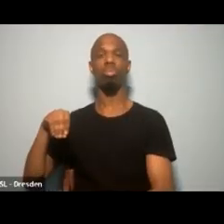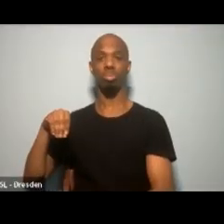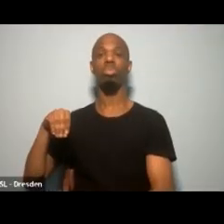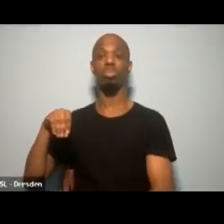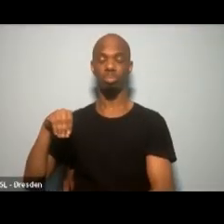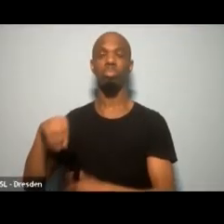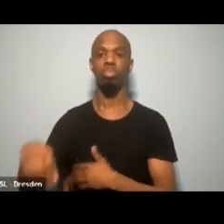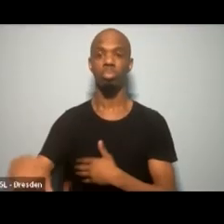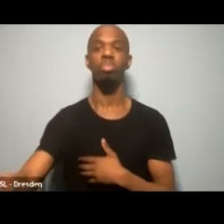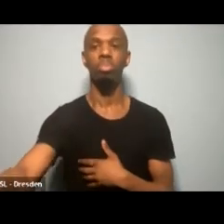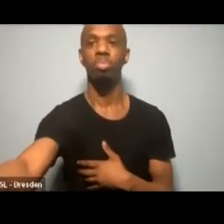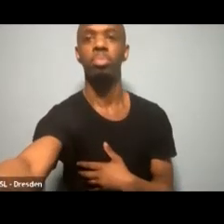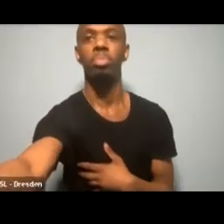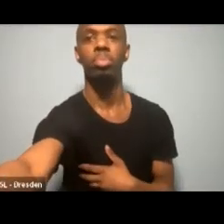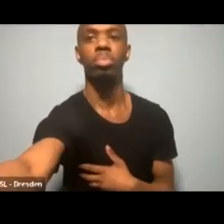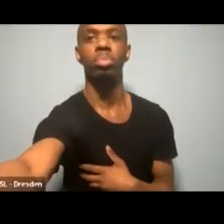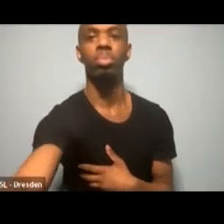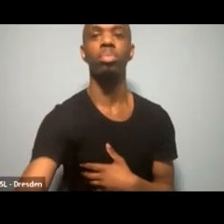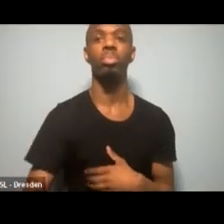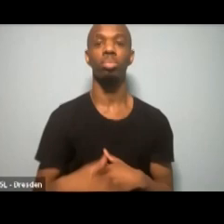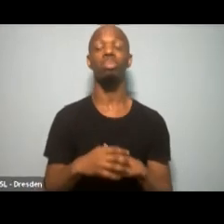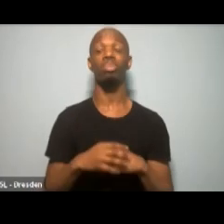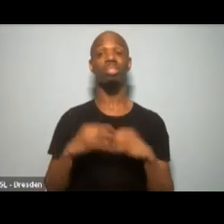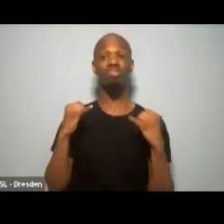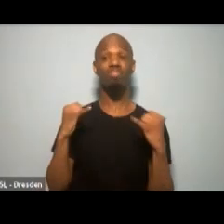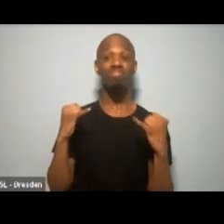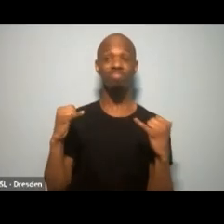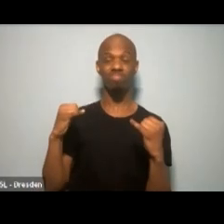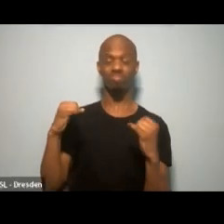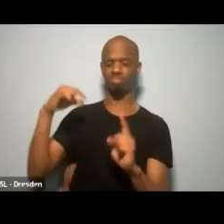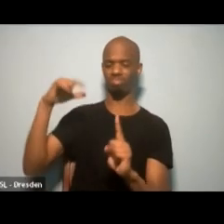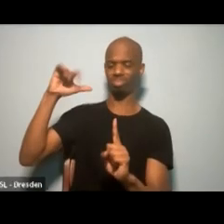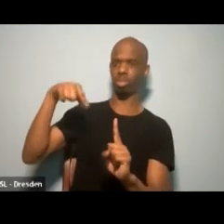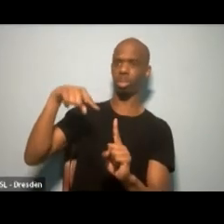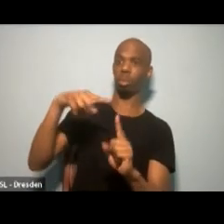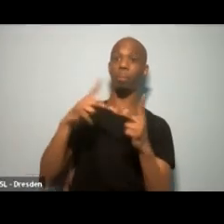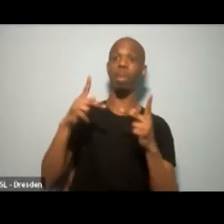It has become an epicenter of cultural activities in Nigeria.